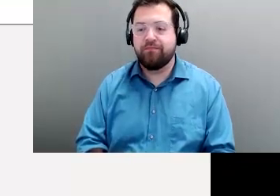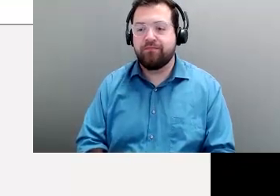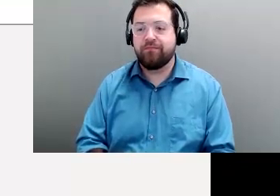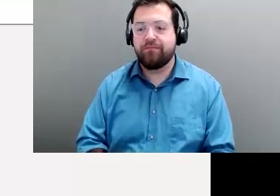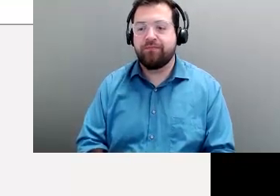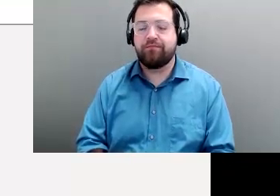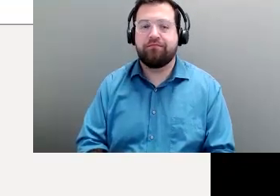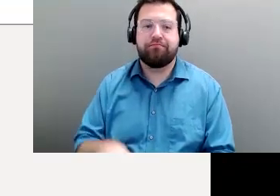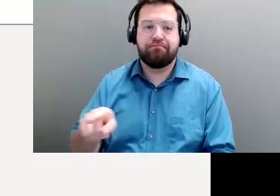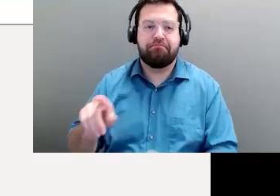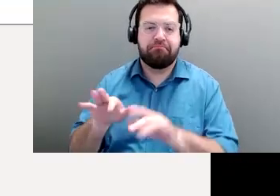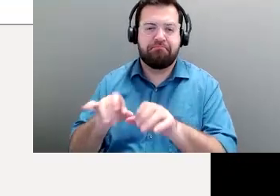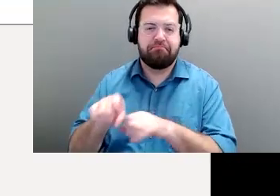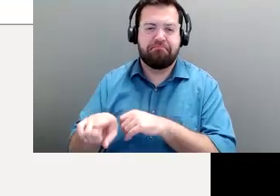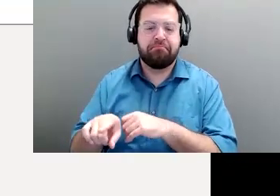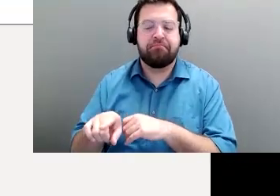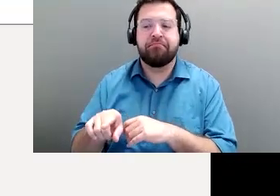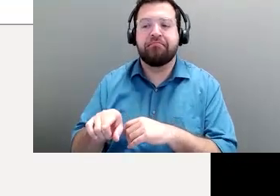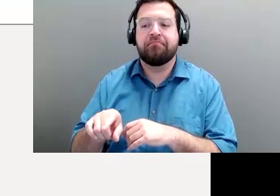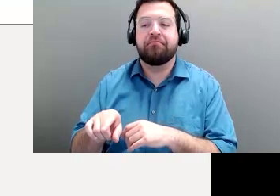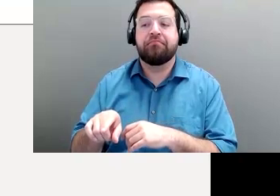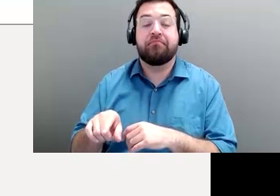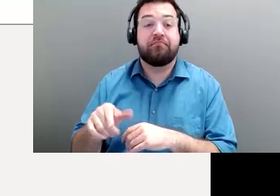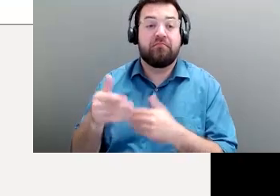And then while you're pulling that up,